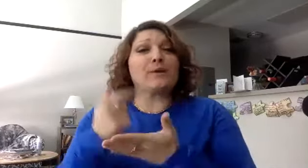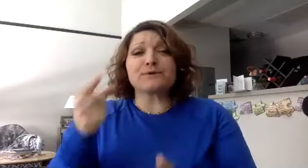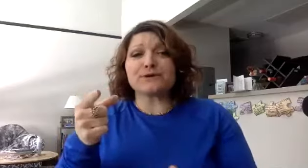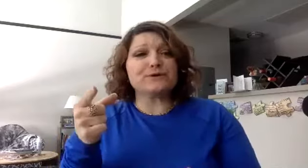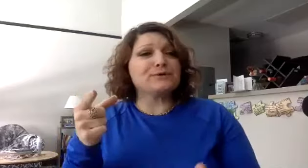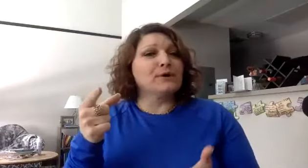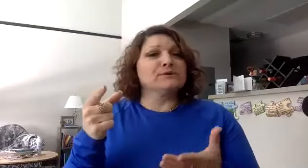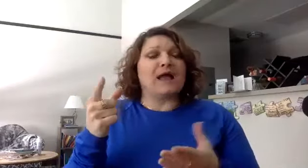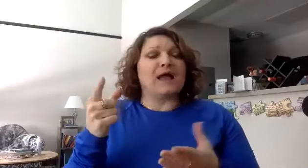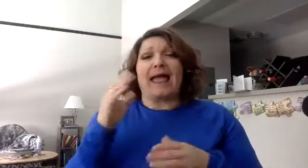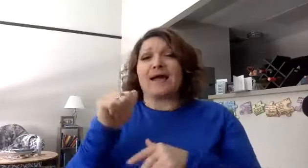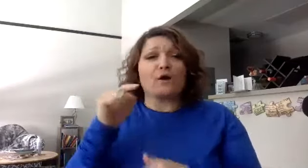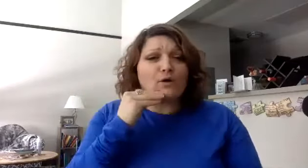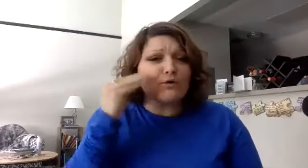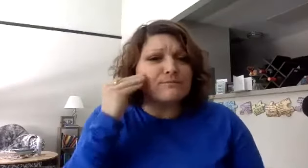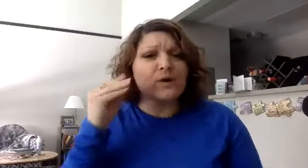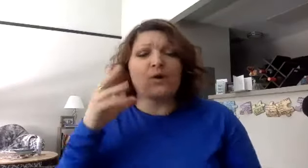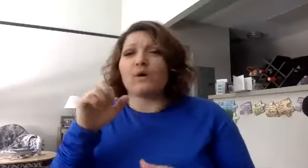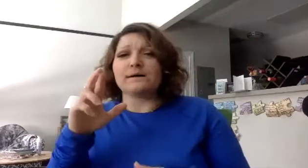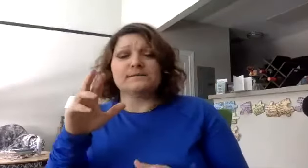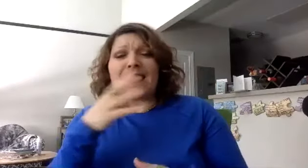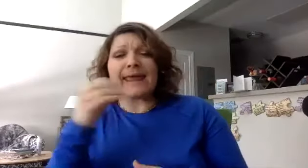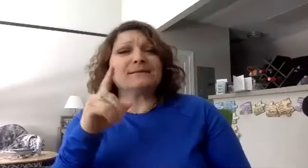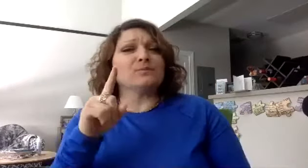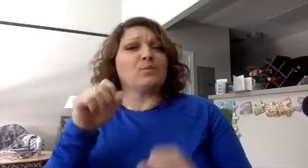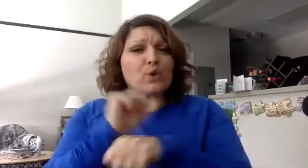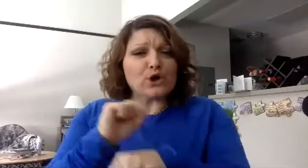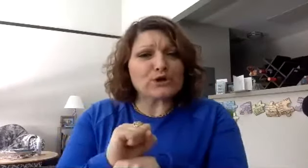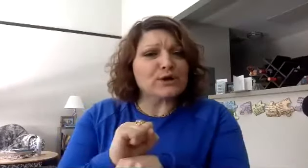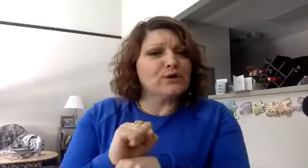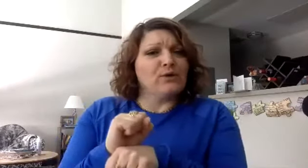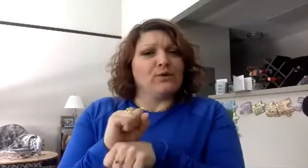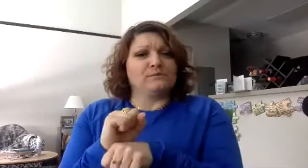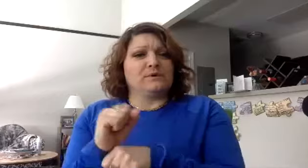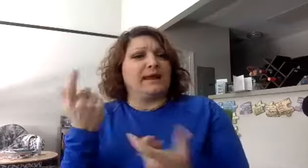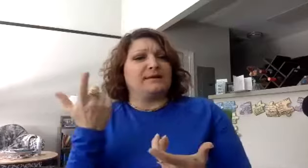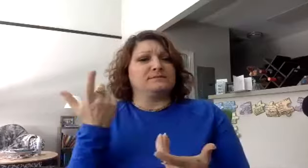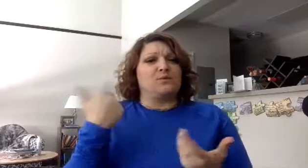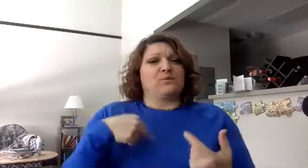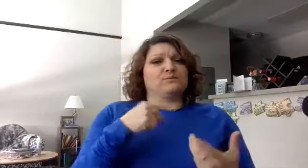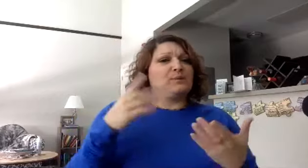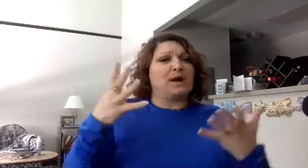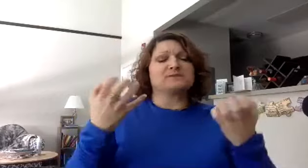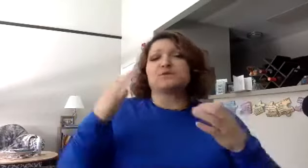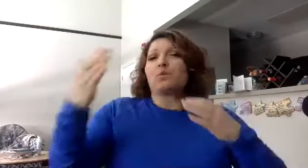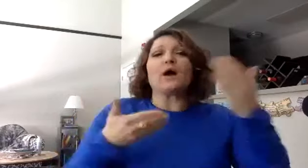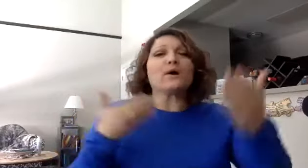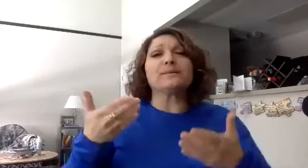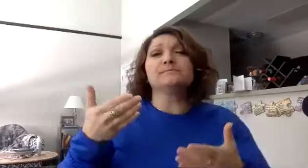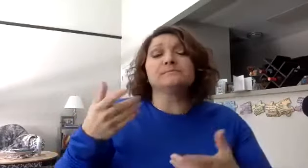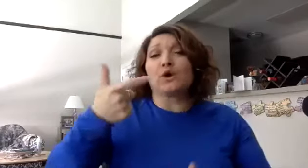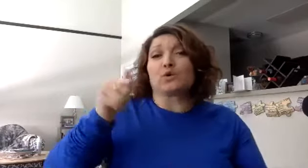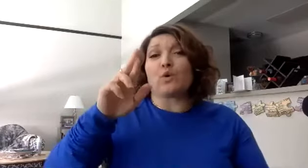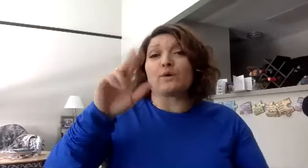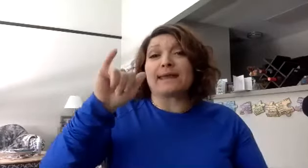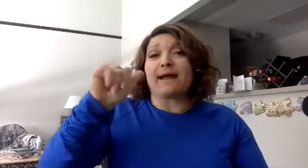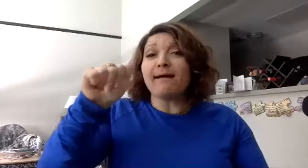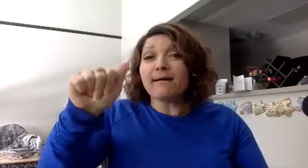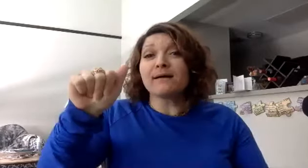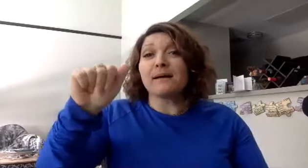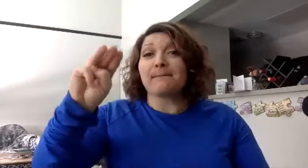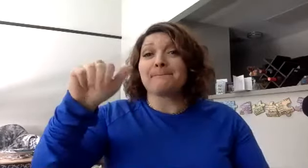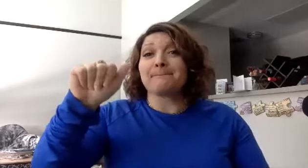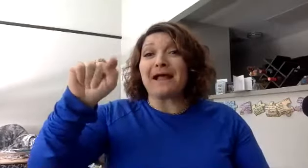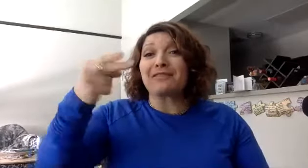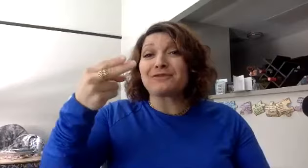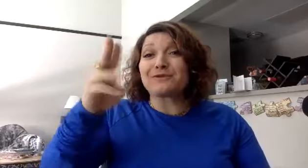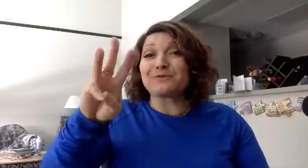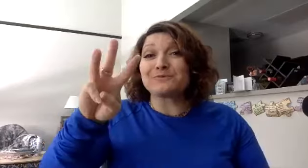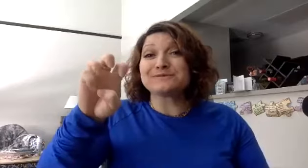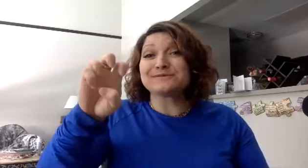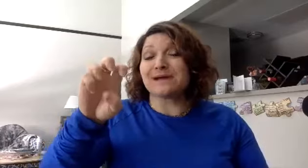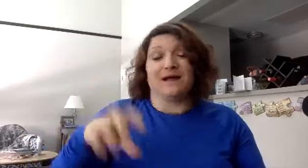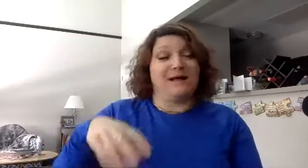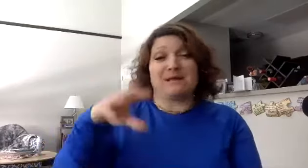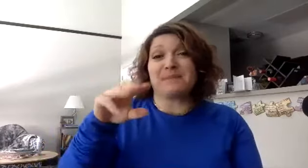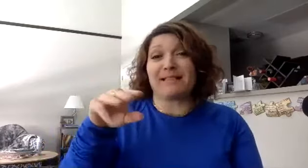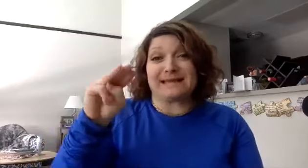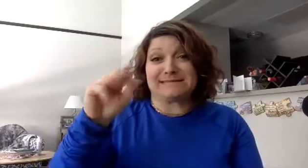you at home or and work and we wanted to welcome Gloria Matthews uh i'm not spelling it today